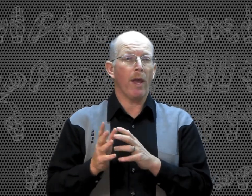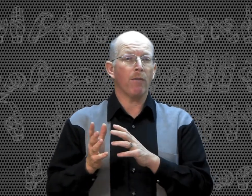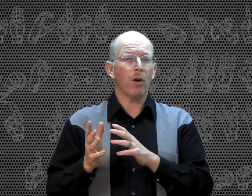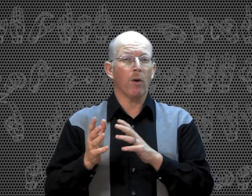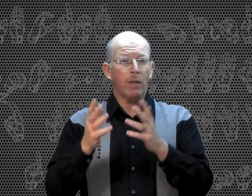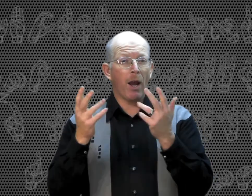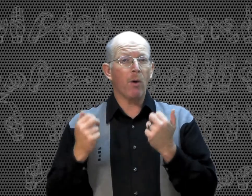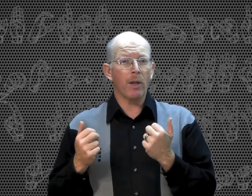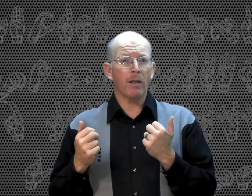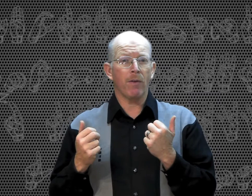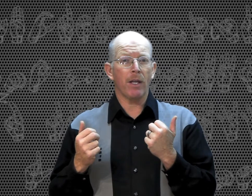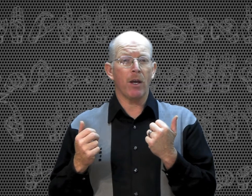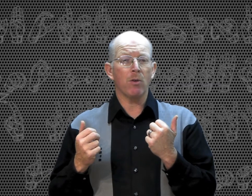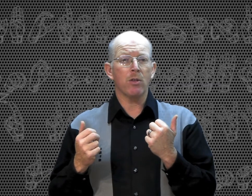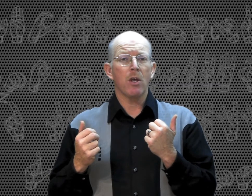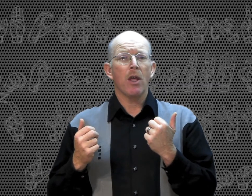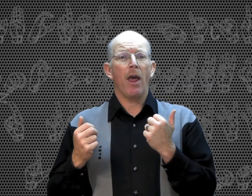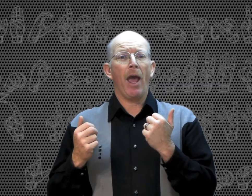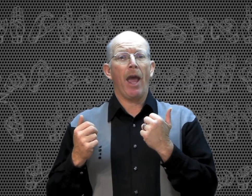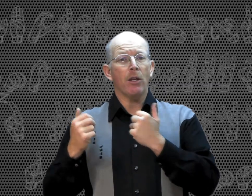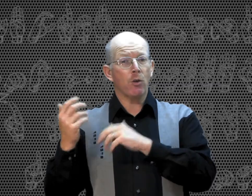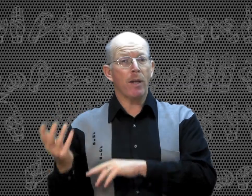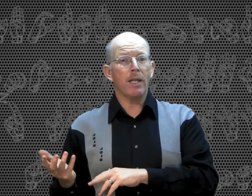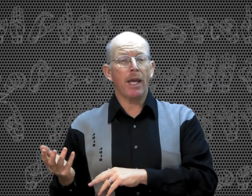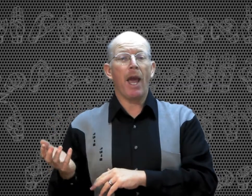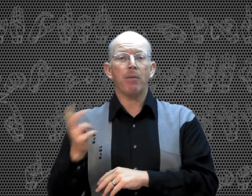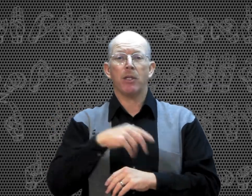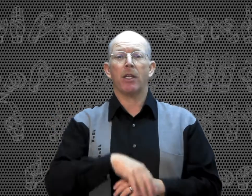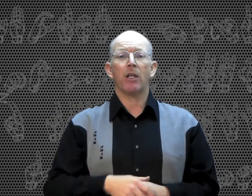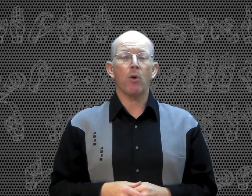So if you are downloading the videos and you need the caption